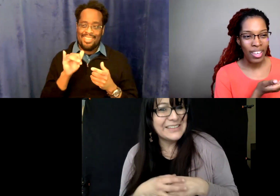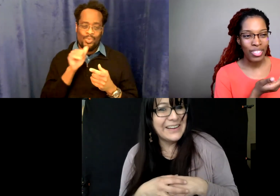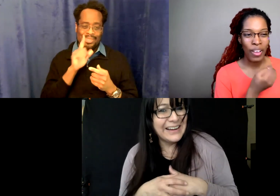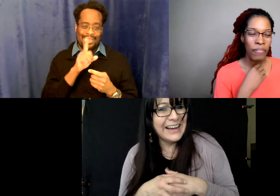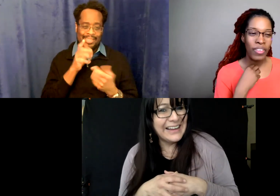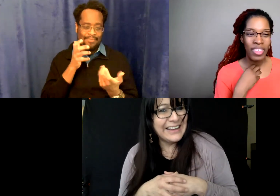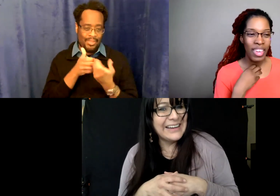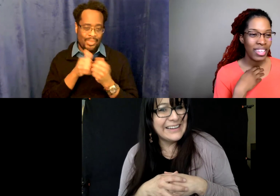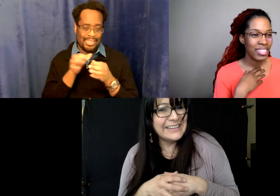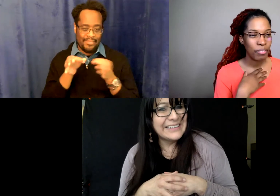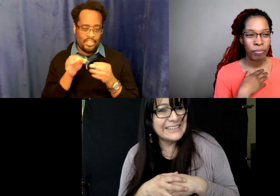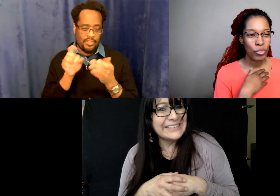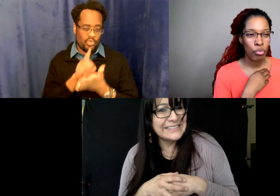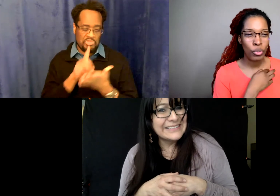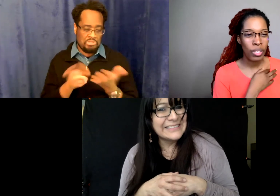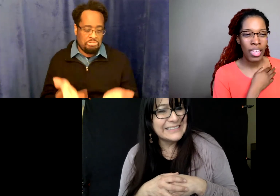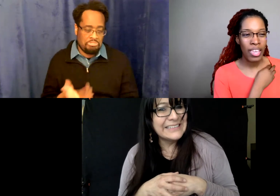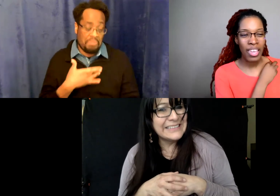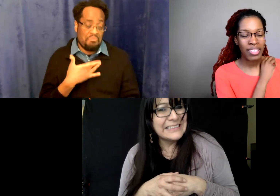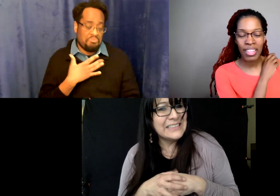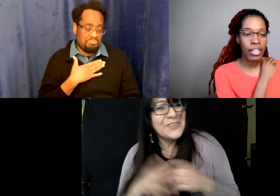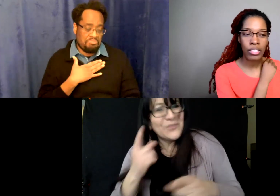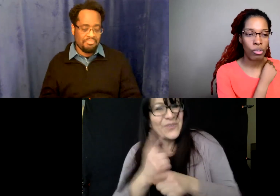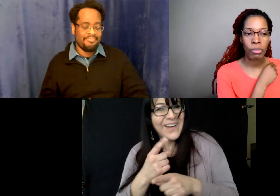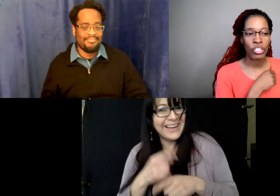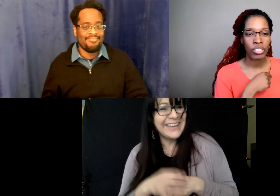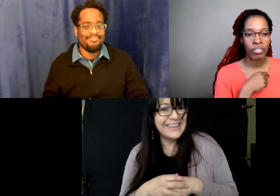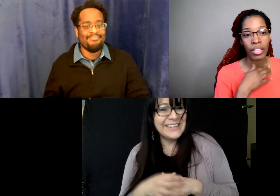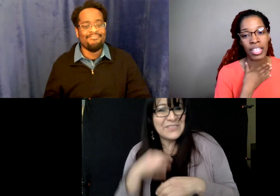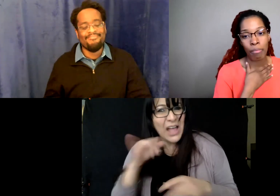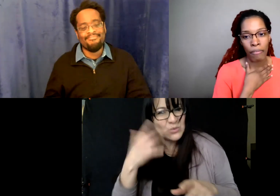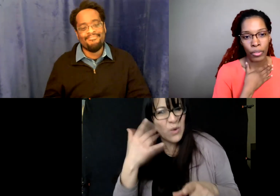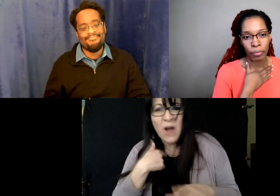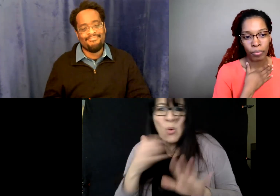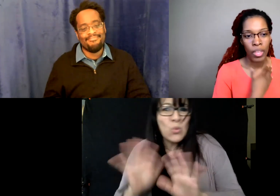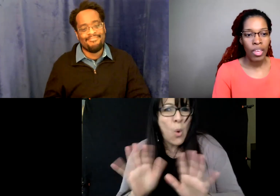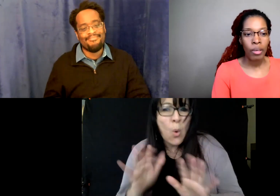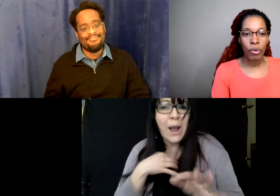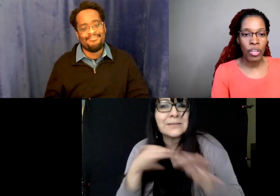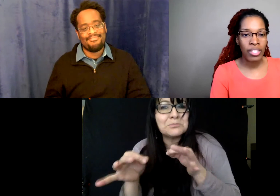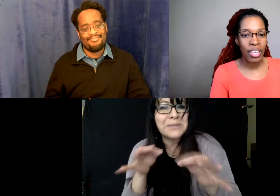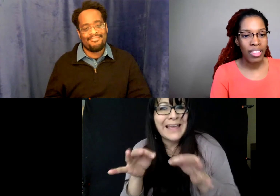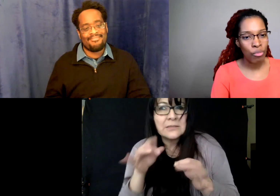so i feel that truly it's not discrimination at least that's my view maria saying that's